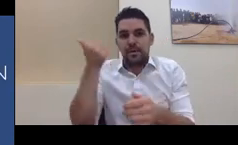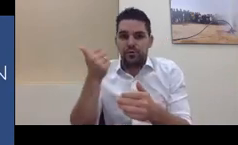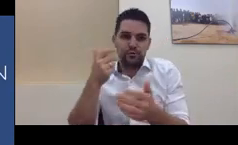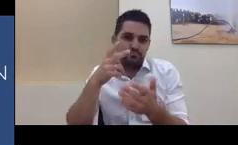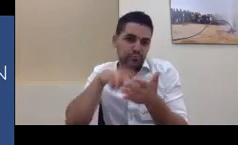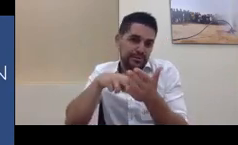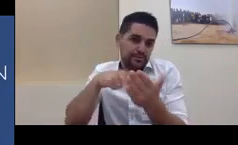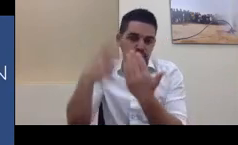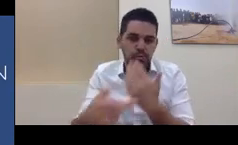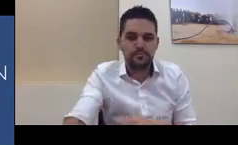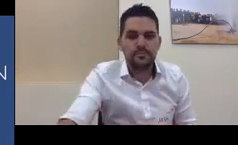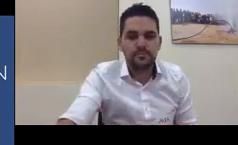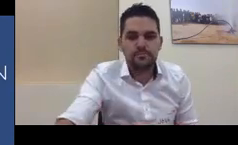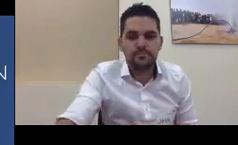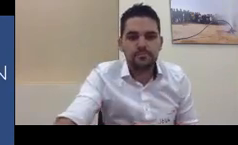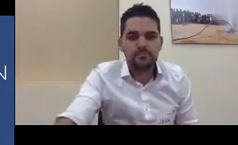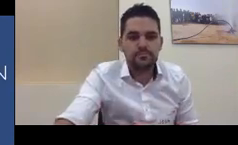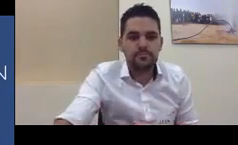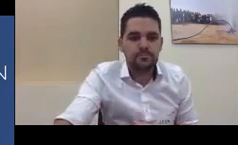It can inform the program process better